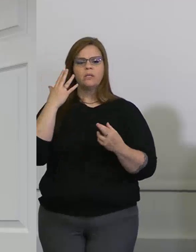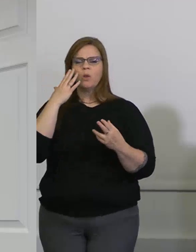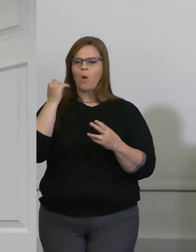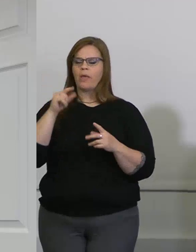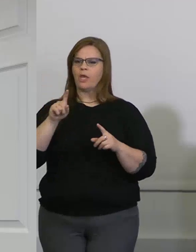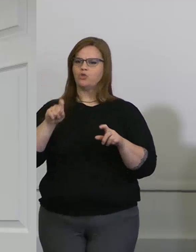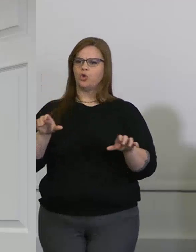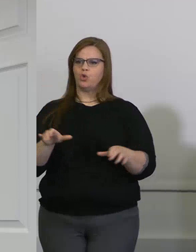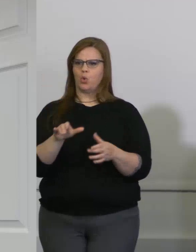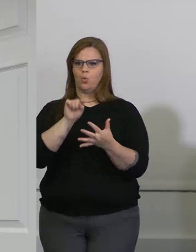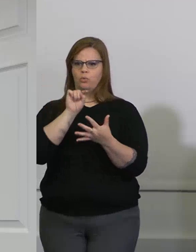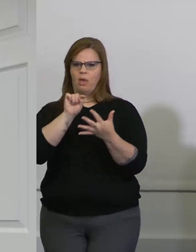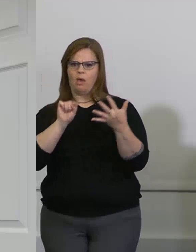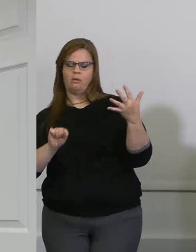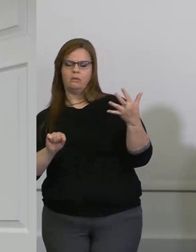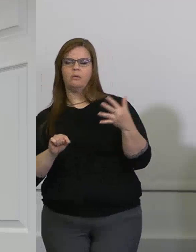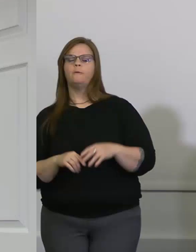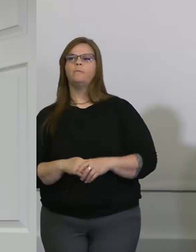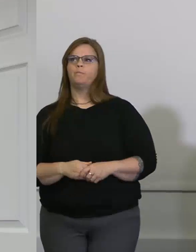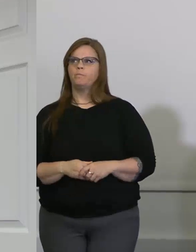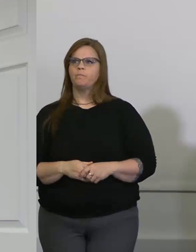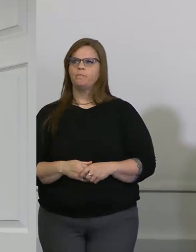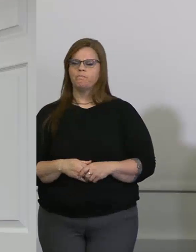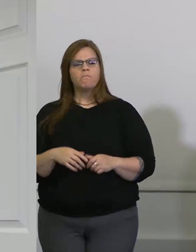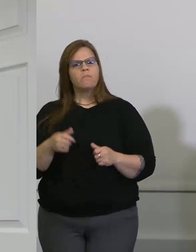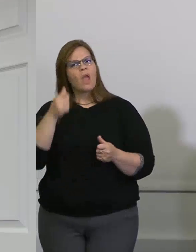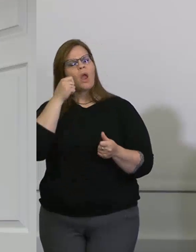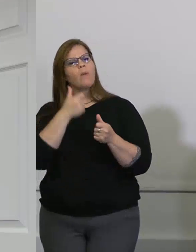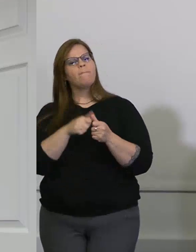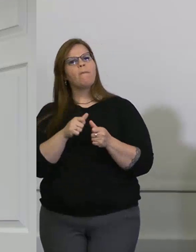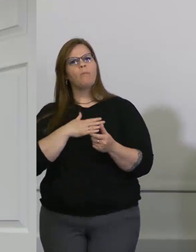And I remember it was my first week and I remember senior